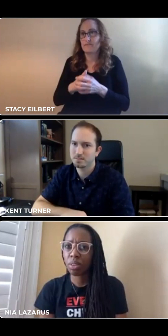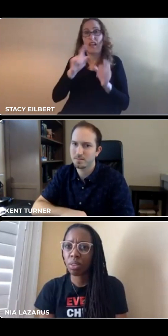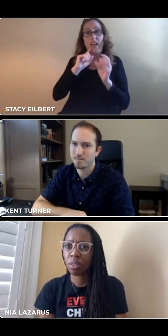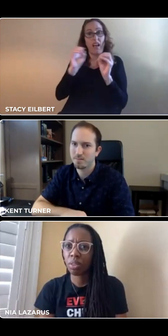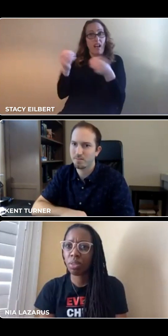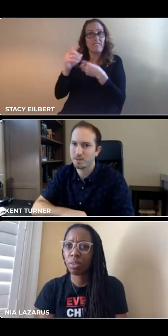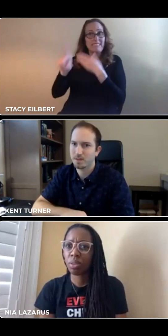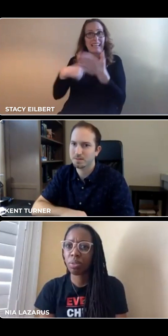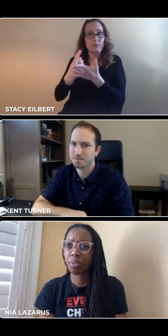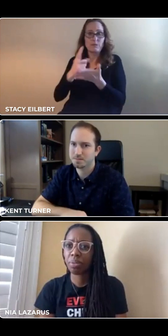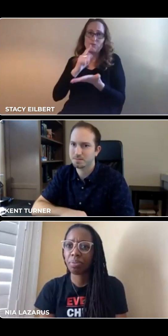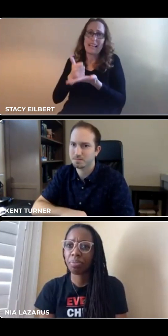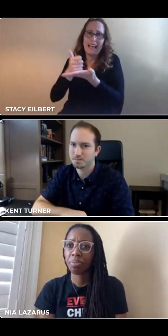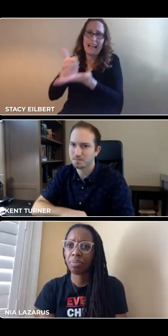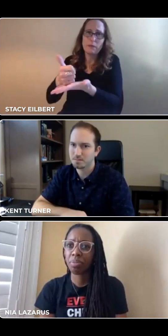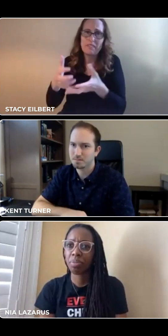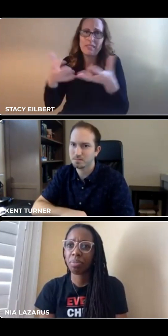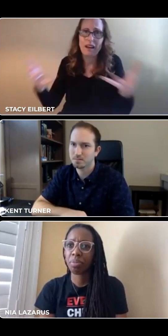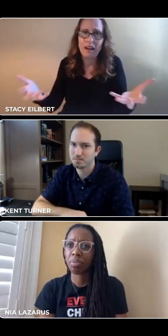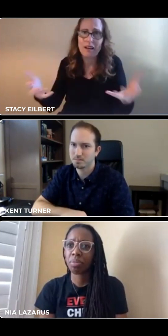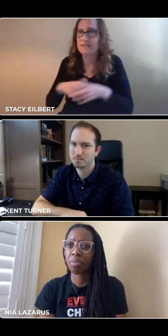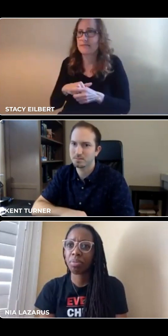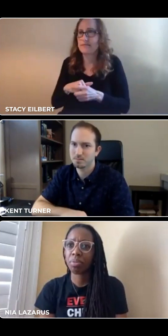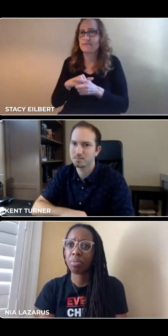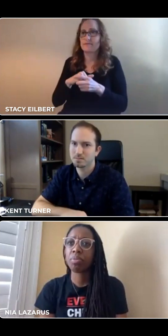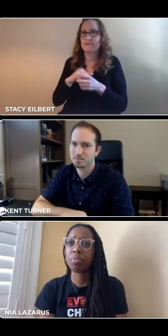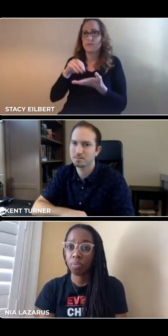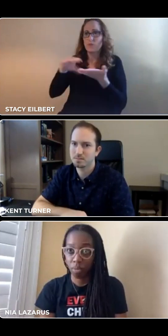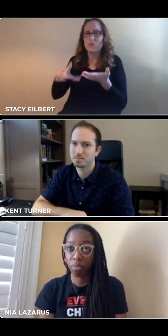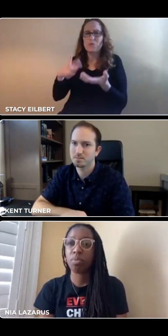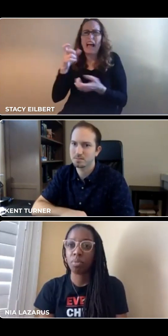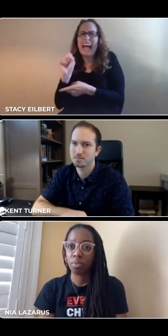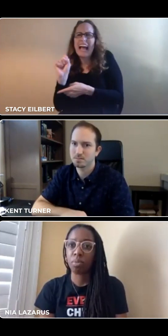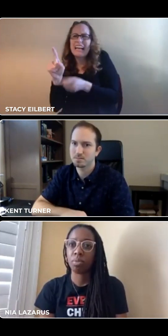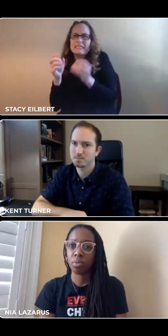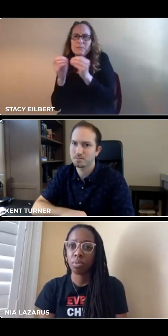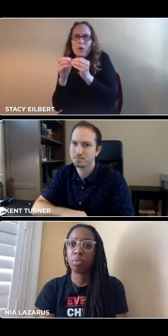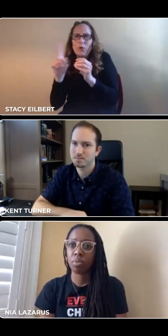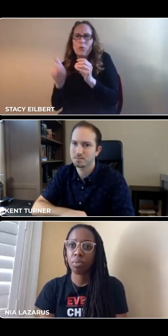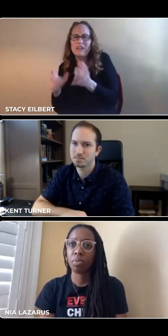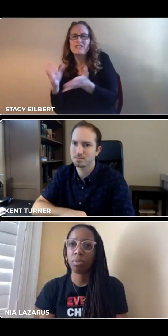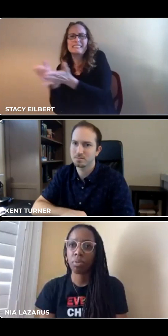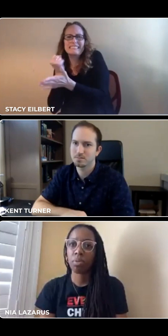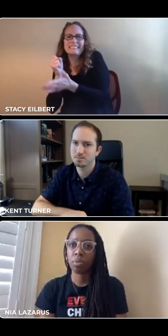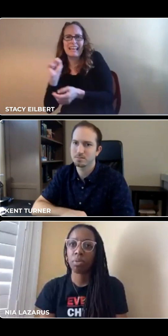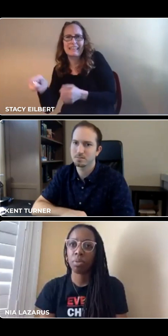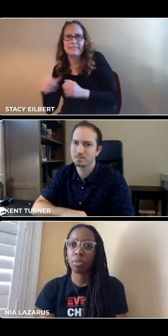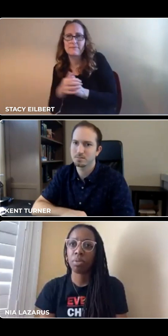with the teacher. And office hours truly do help a lot, as well. If a student wants to